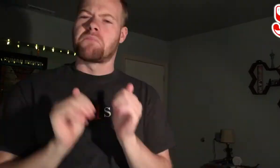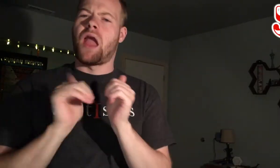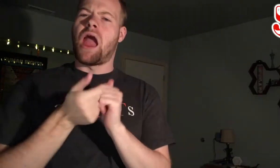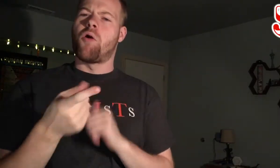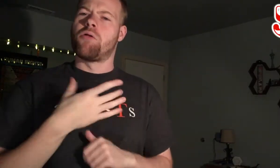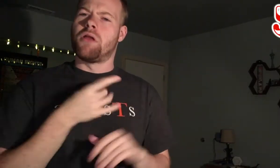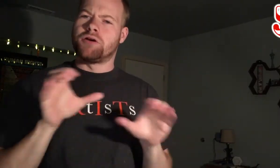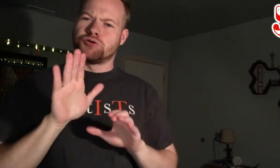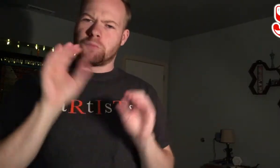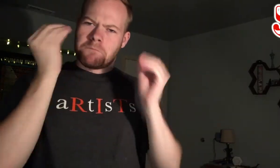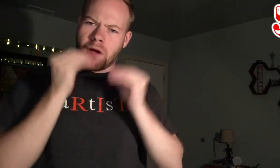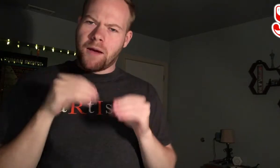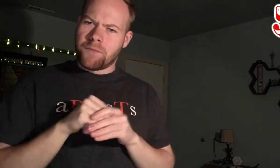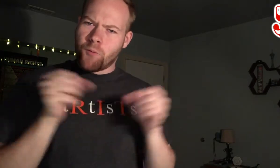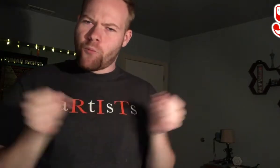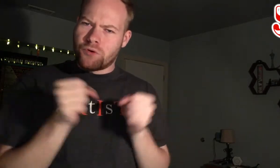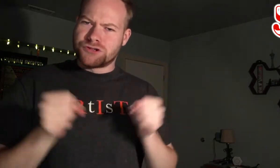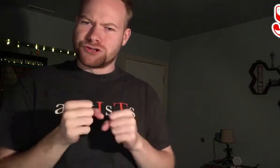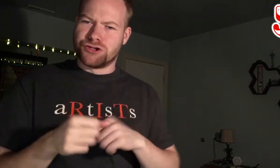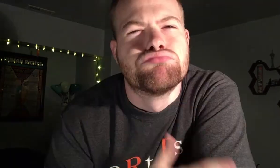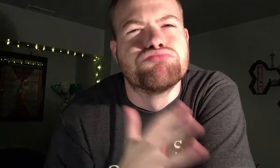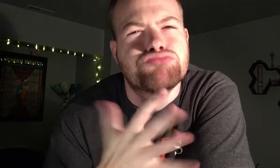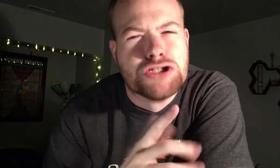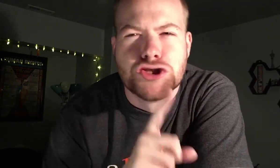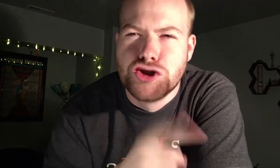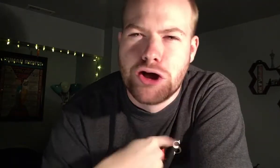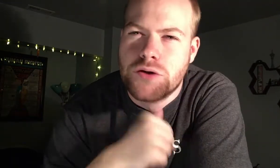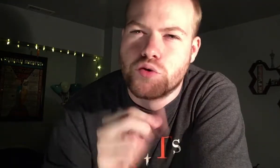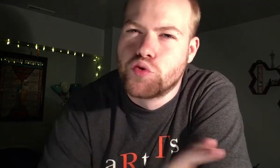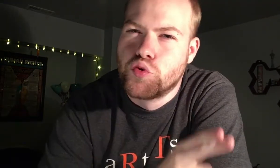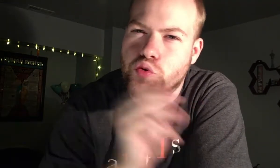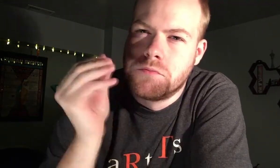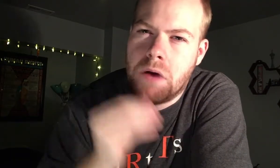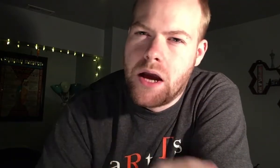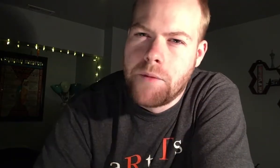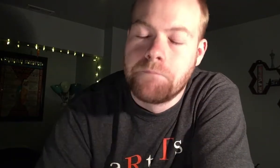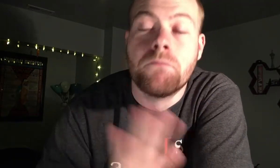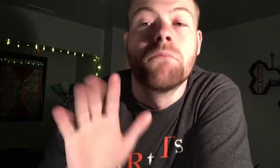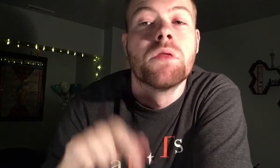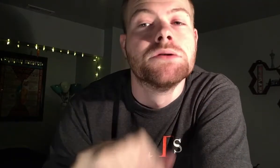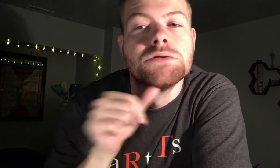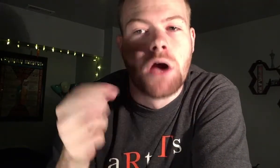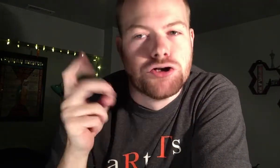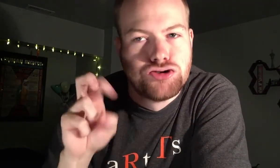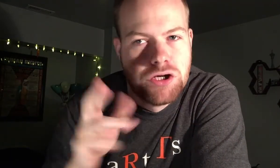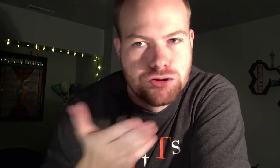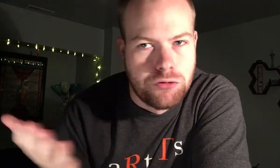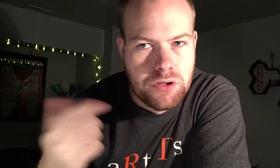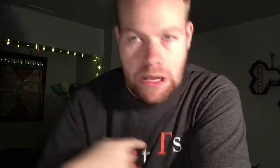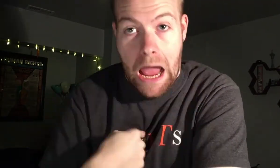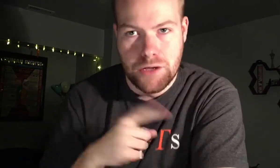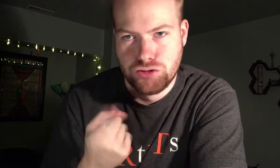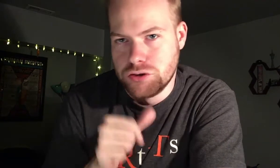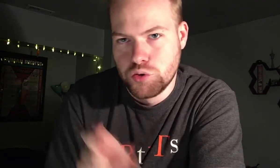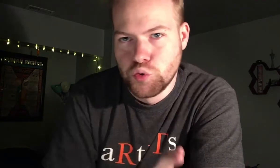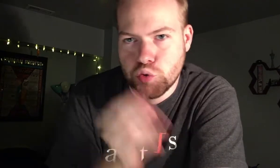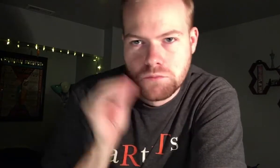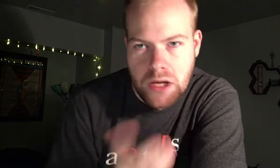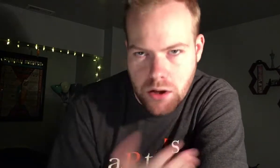5. How do you like to do your makeup in the winter? Pretty sure I don’t use make up. This is not a gender thing, I just don’t use make up.